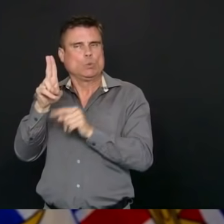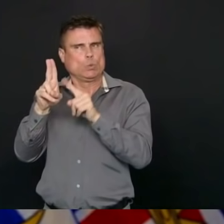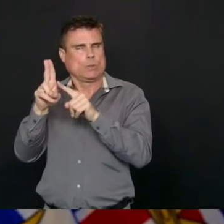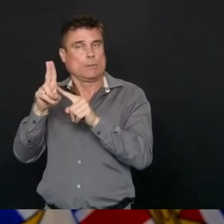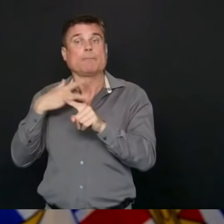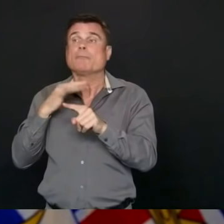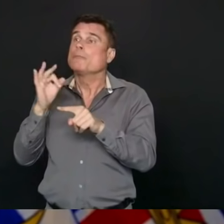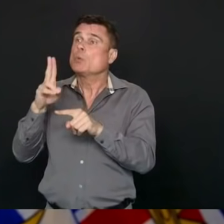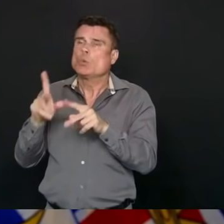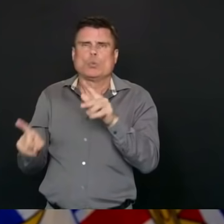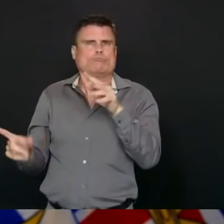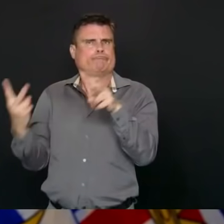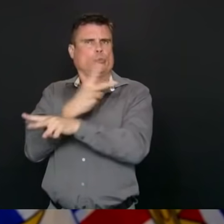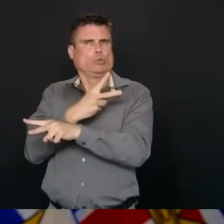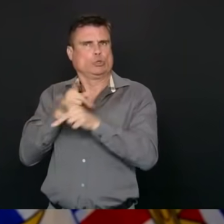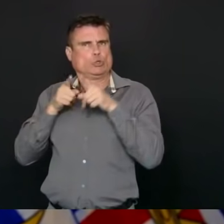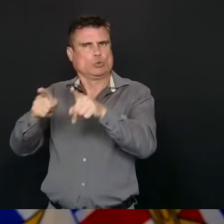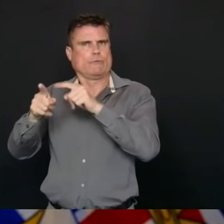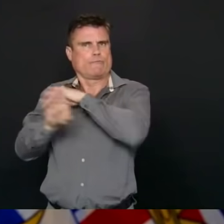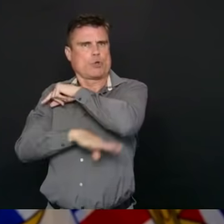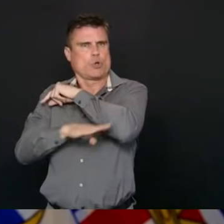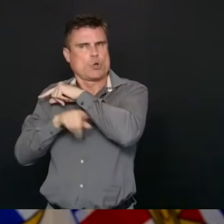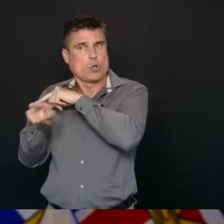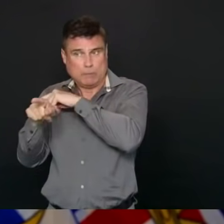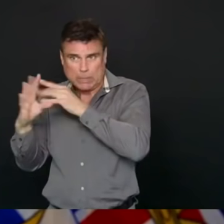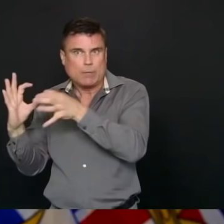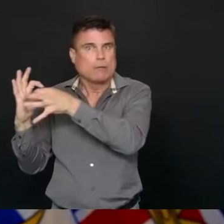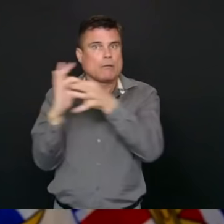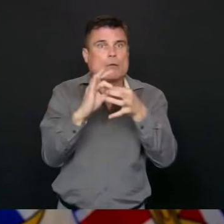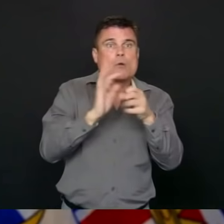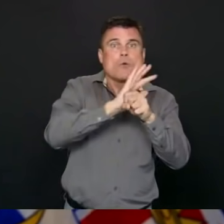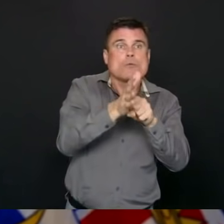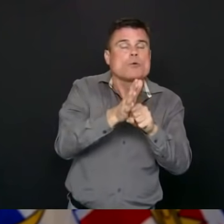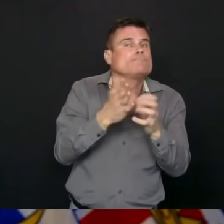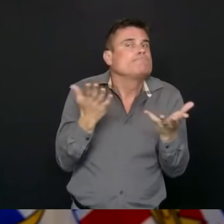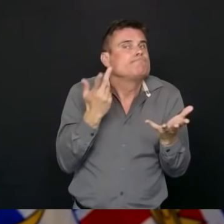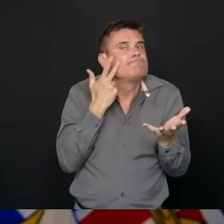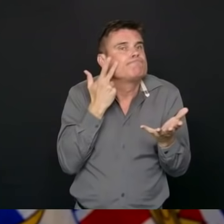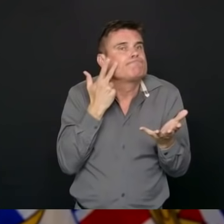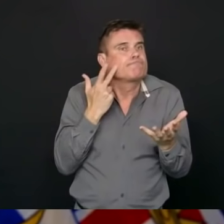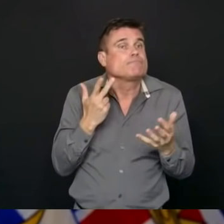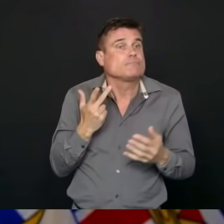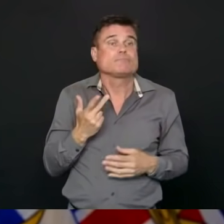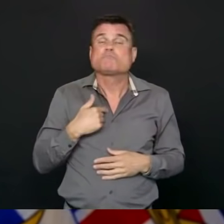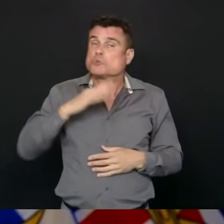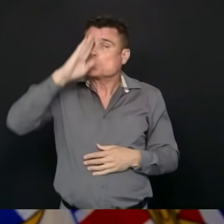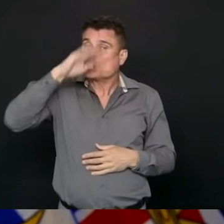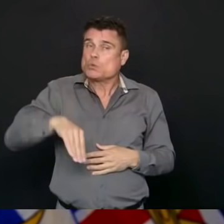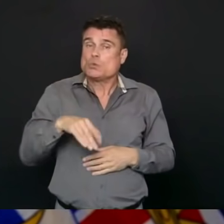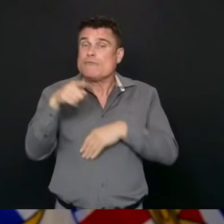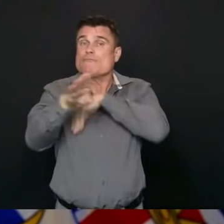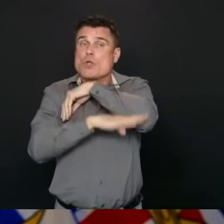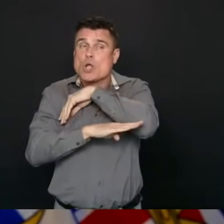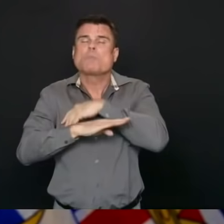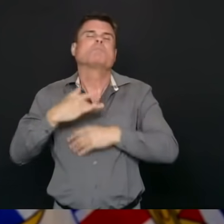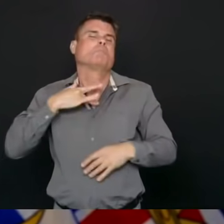for how we can best maintain our systems, strategise to reduce the impact of influencer and monitor